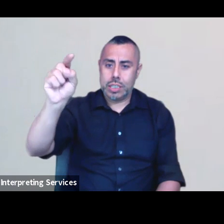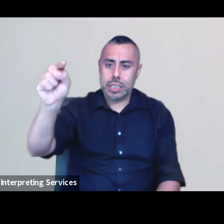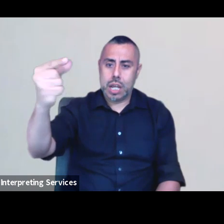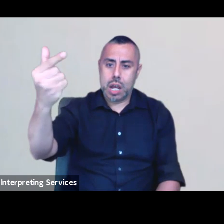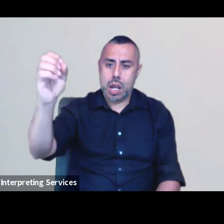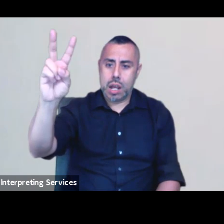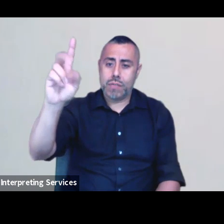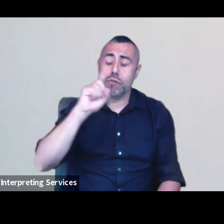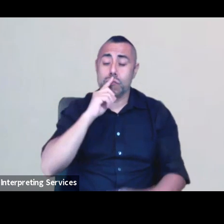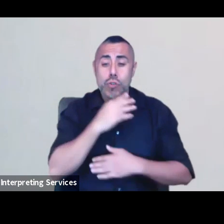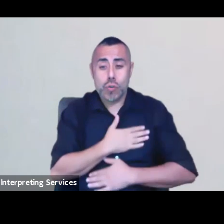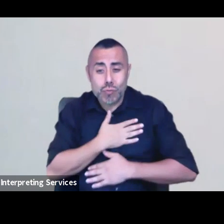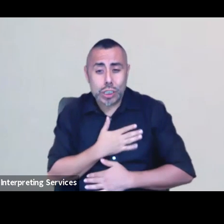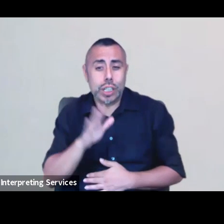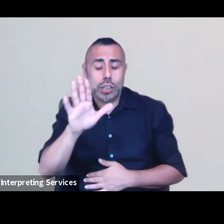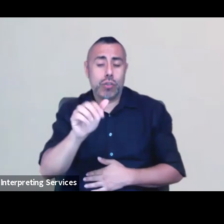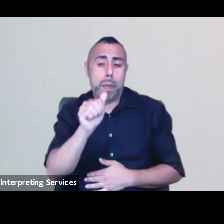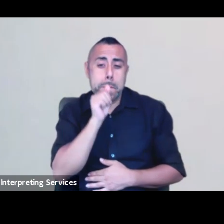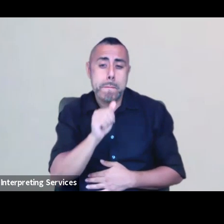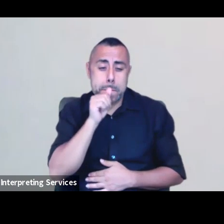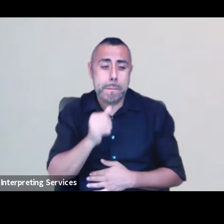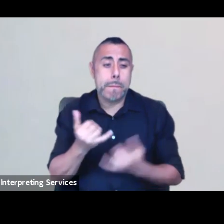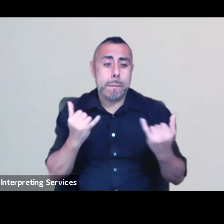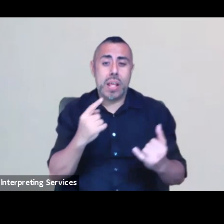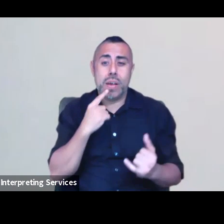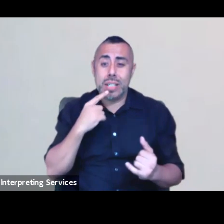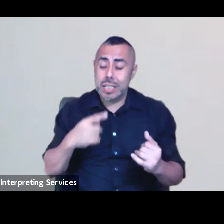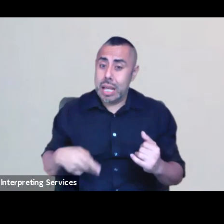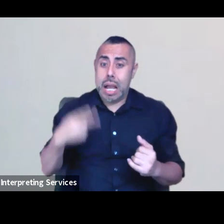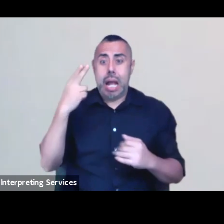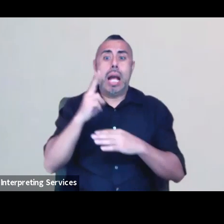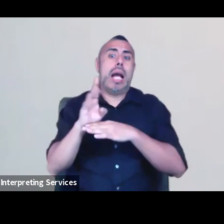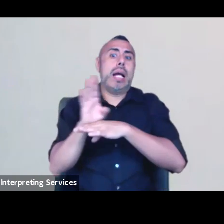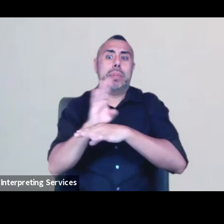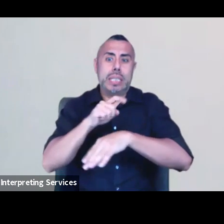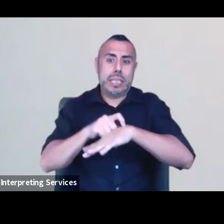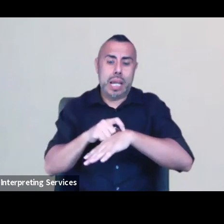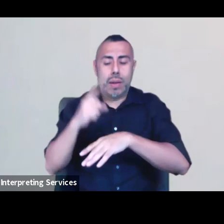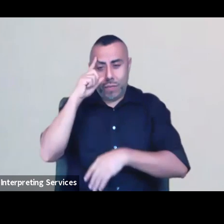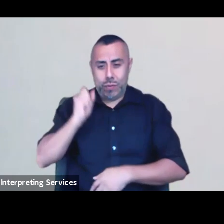as this is a particularly high volume time for staff at the National Endowment for the Arts